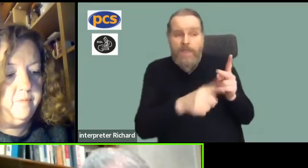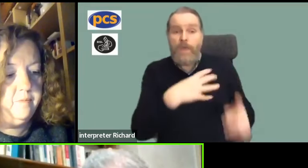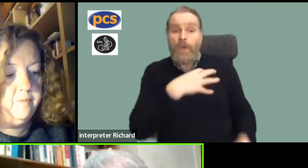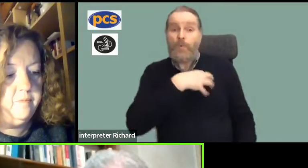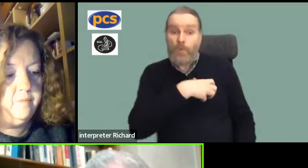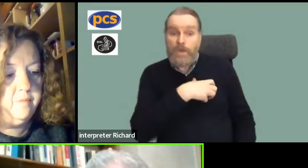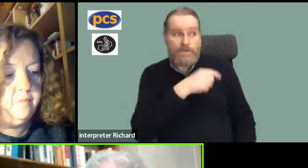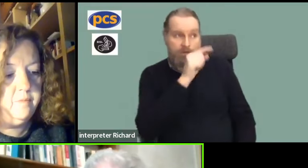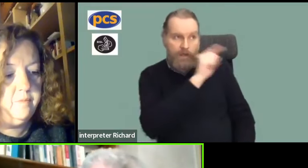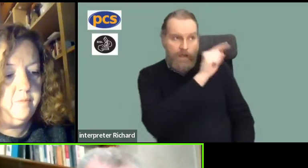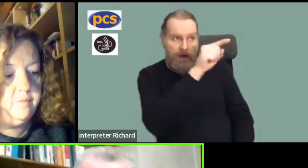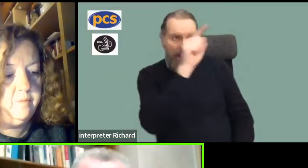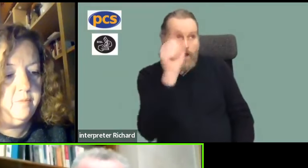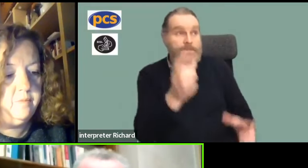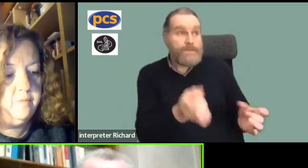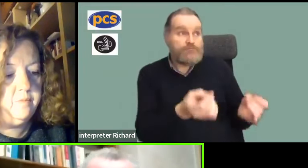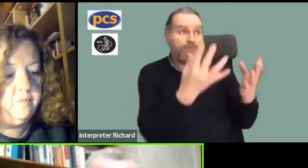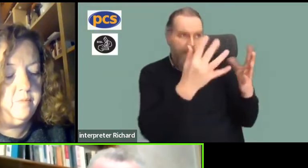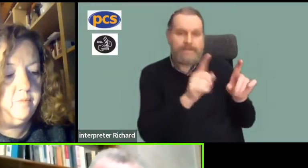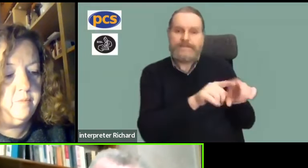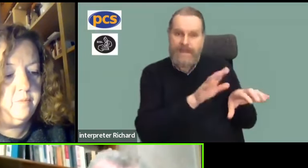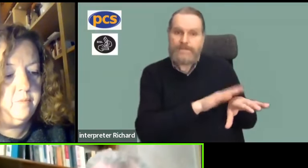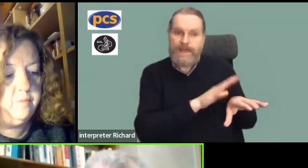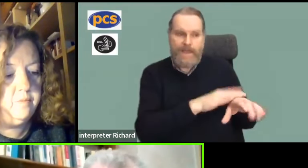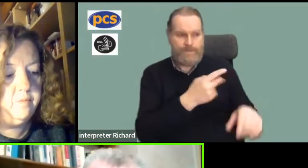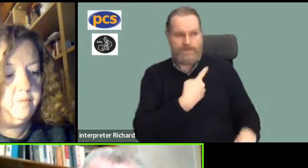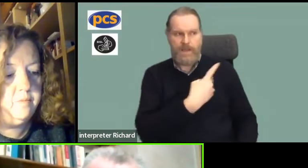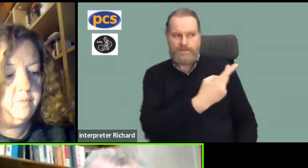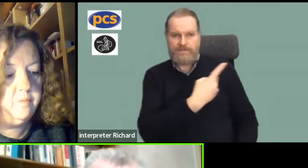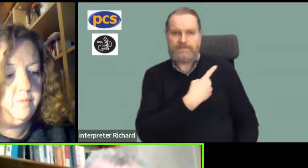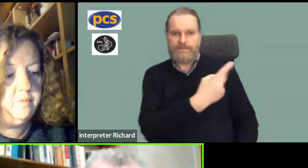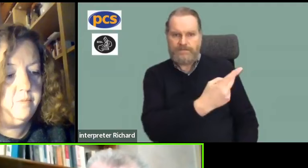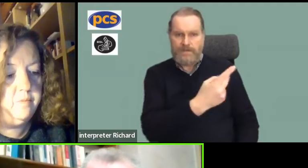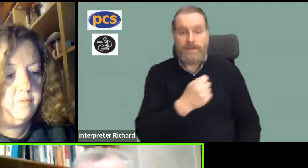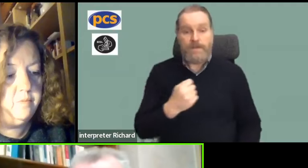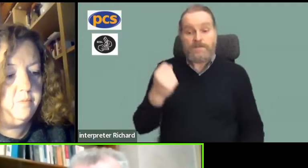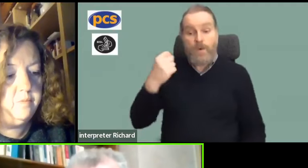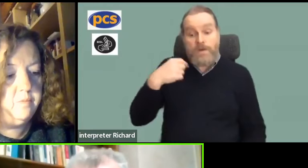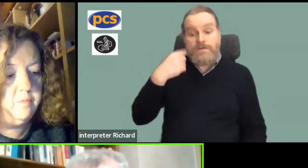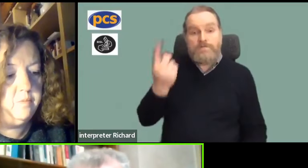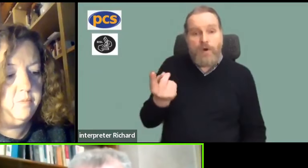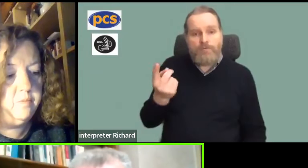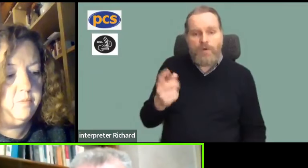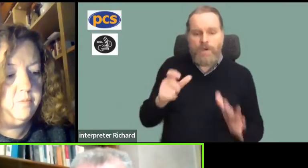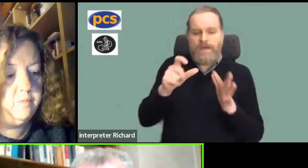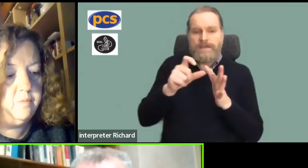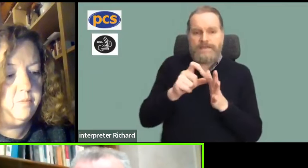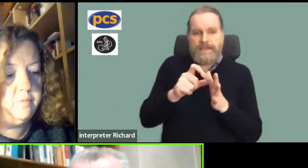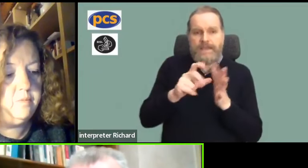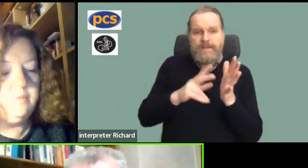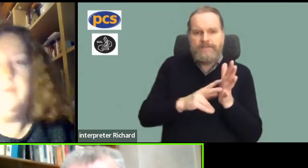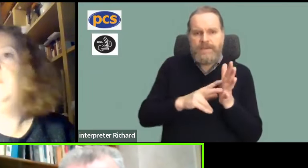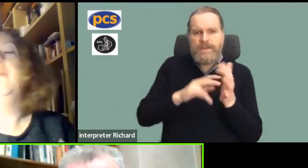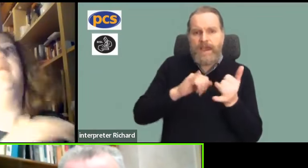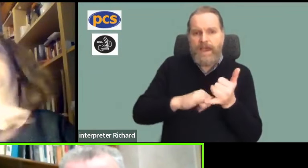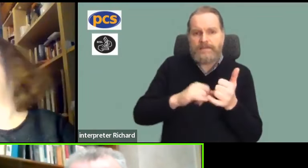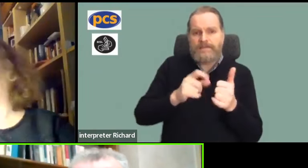in other unions and us s work together s work together, so we want to work together, so we want to stress what we see in tomorrow tomorrow is dvsa tomorrow is dvsa.